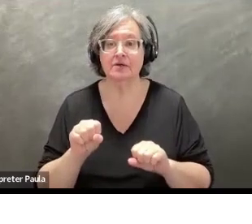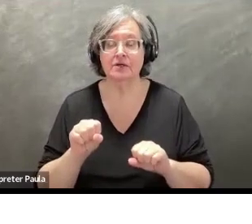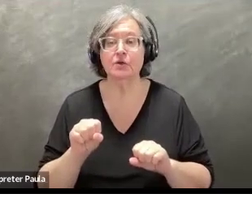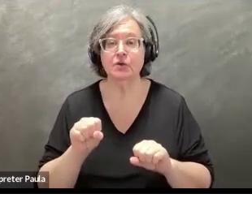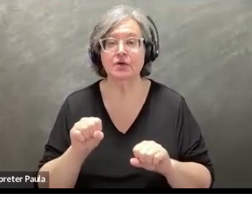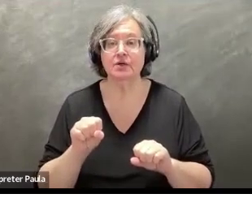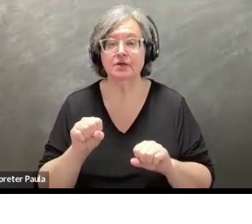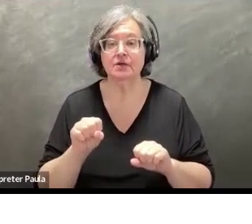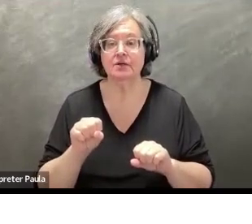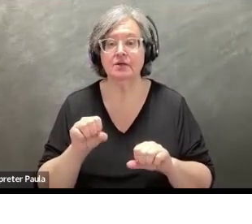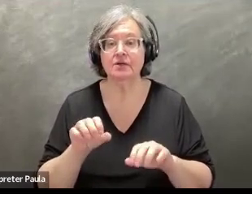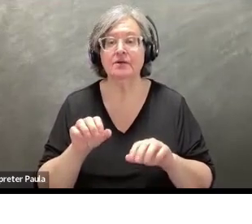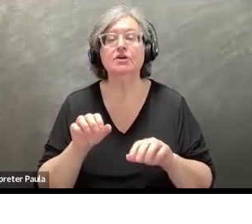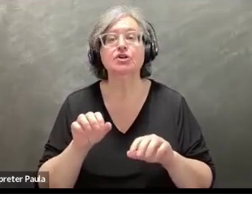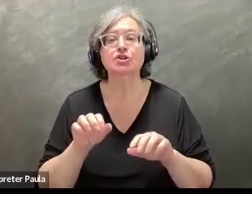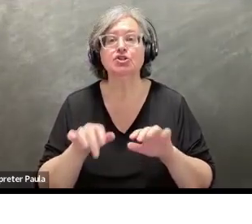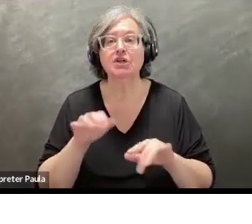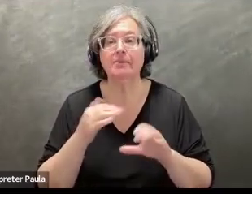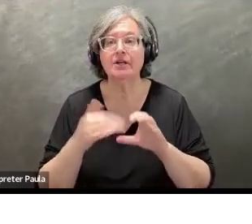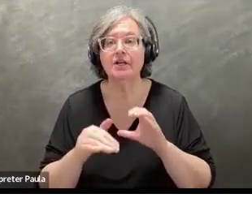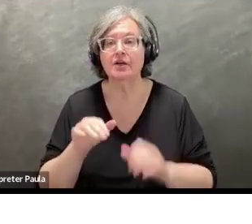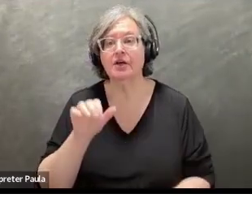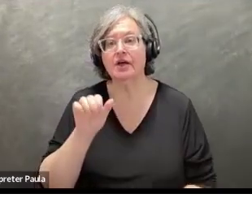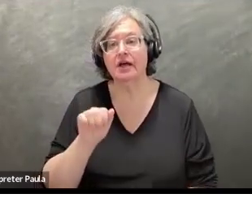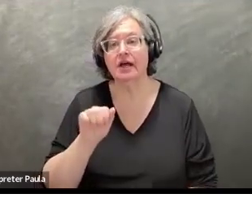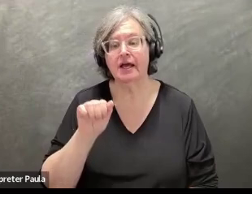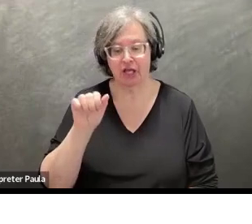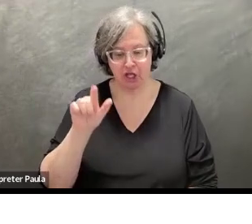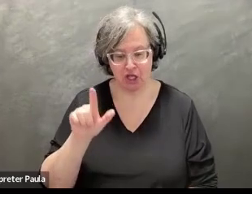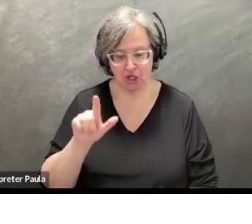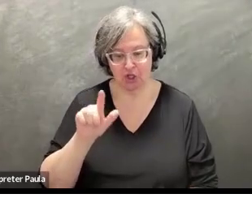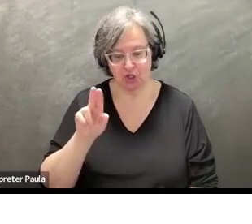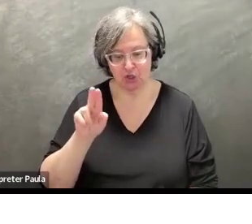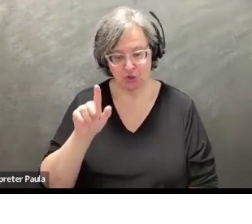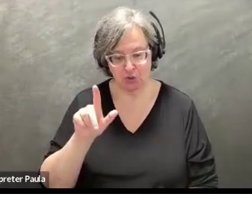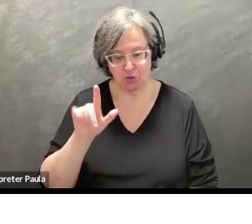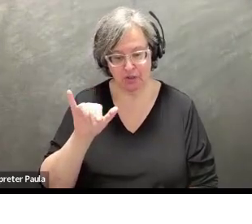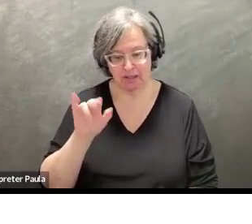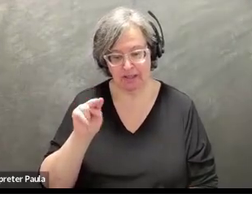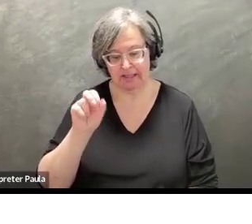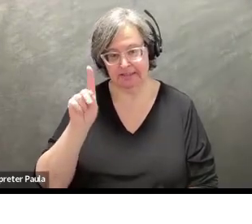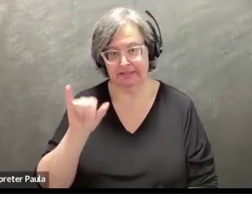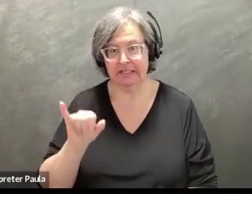alaminsky@hsri.org and that email is available also in the